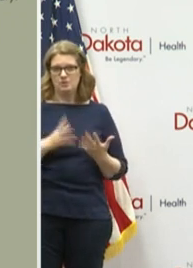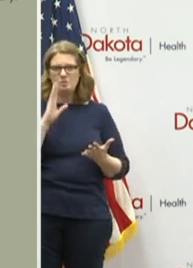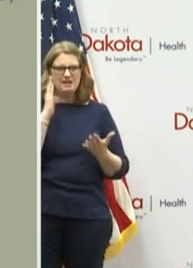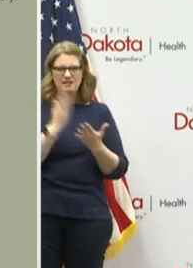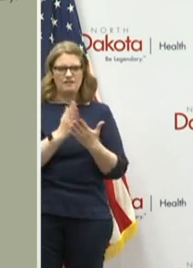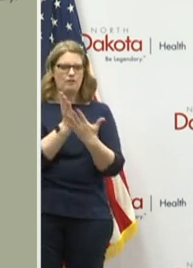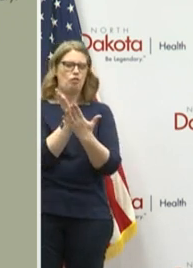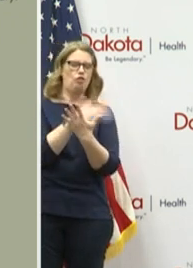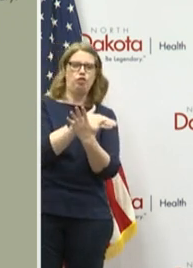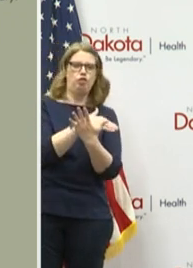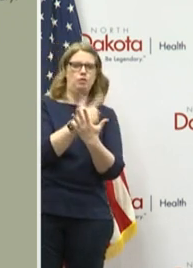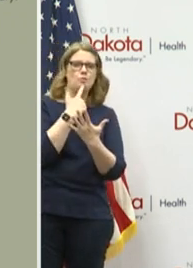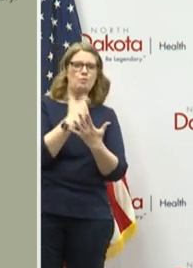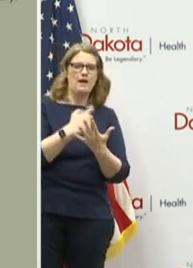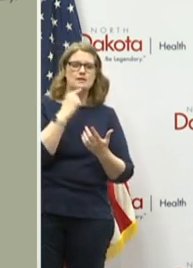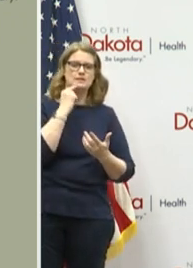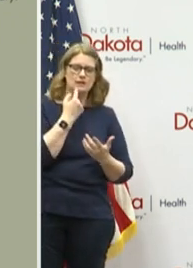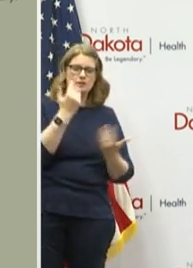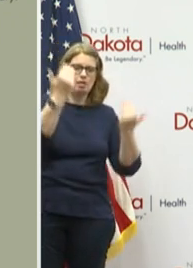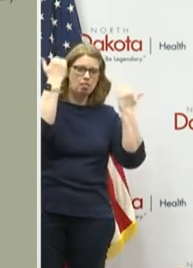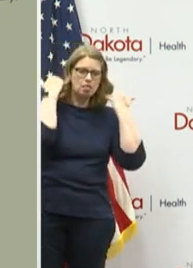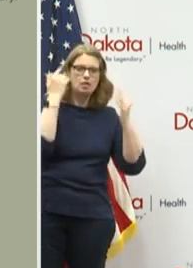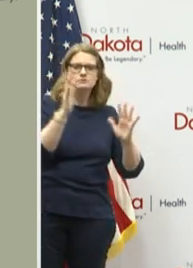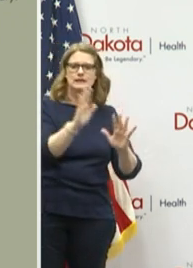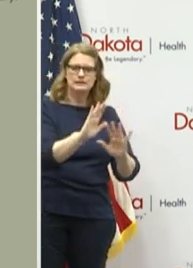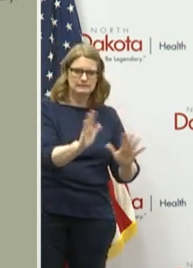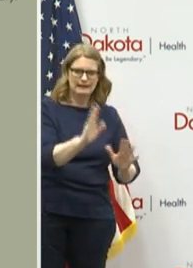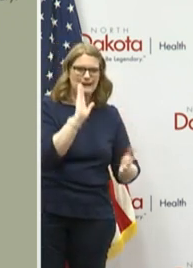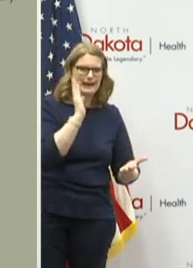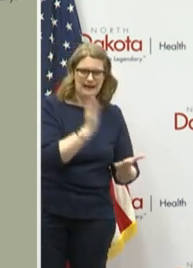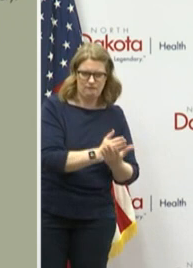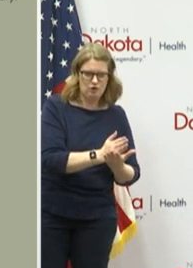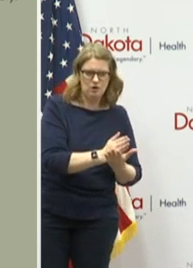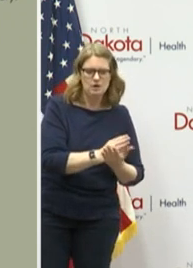AND WE WANT JUST BE GRATEFUL TO ALL OF YOU AND ALL THE WORK WE'VE DONE HERE THAT WE WERE